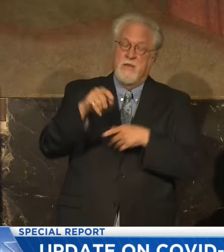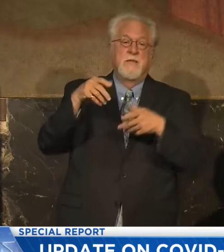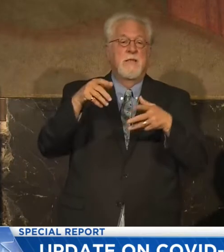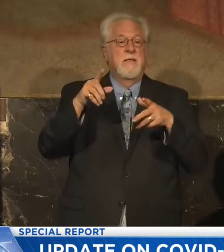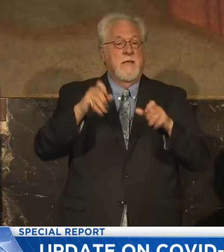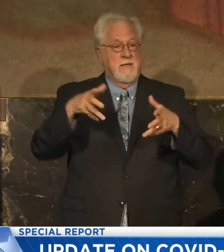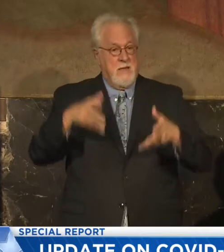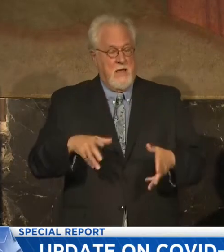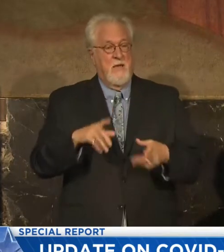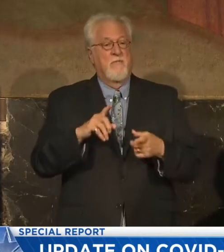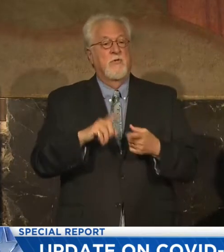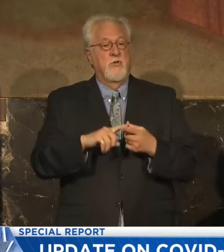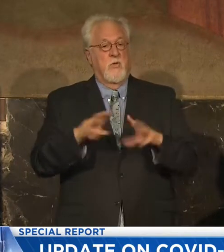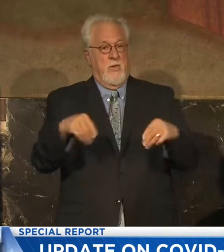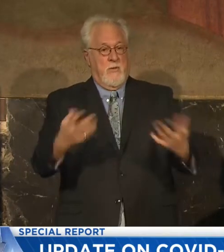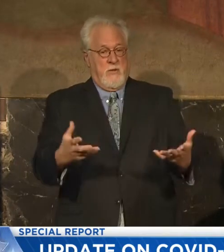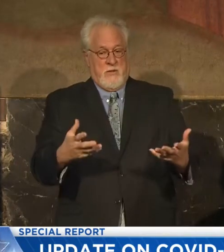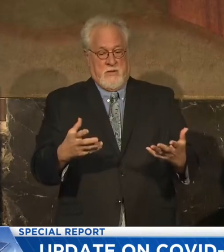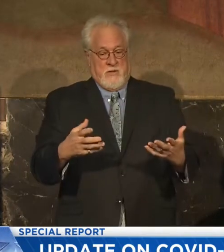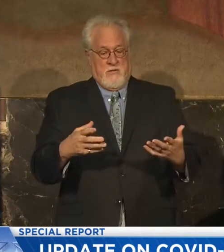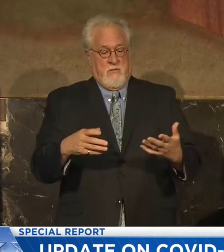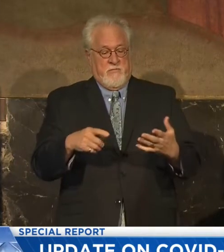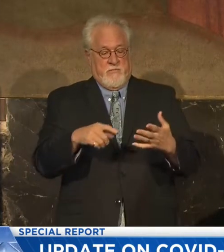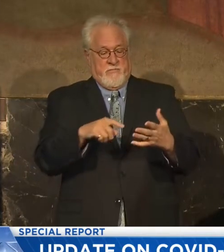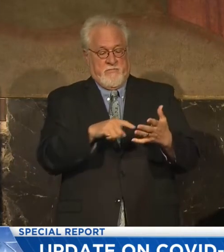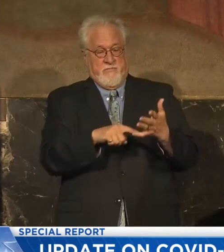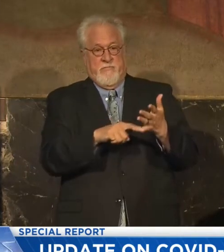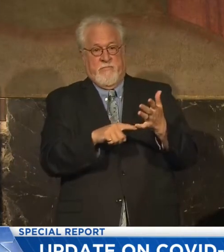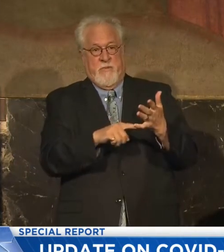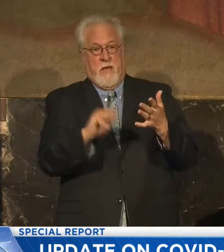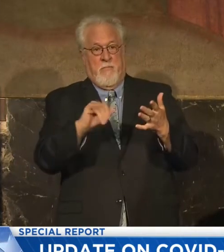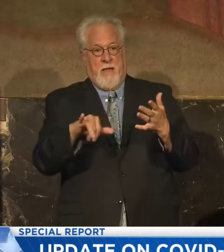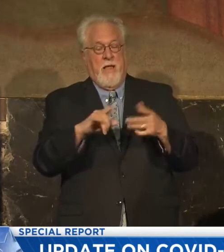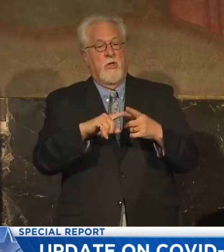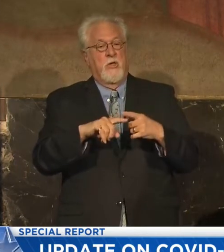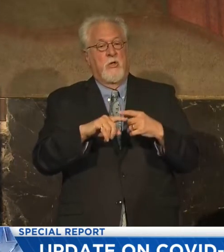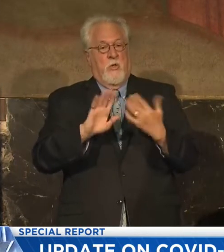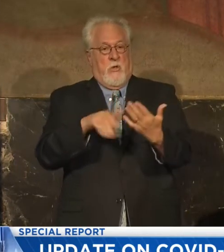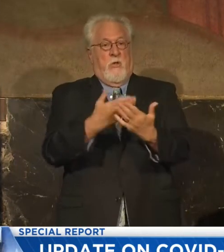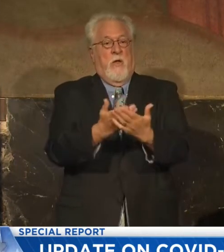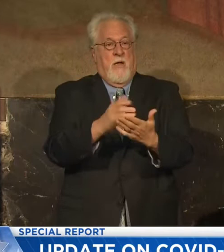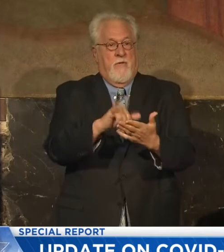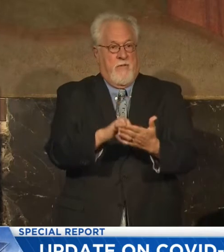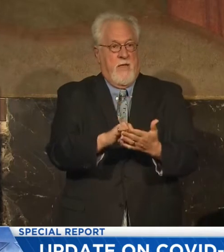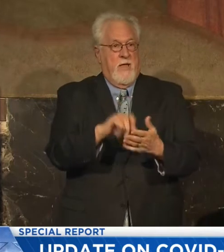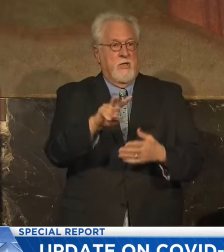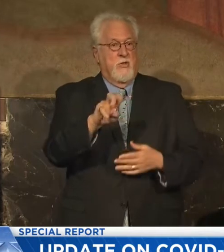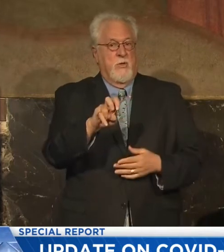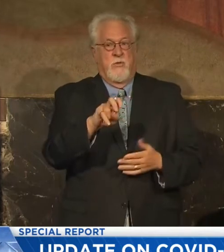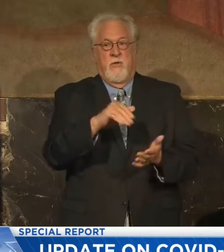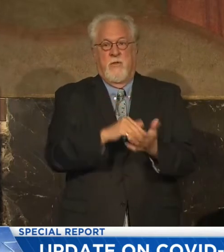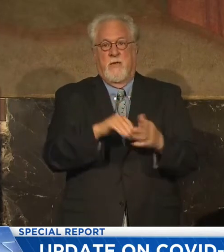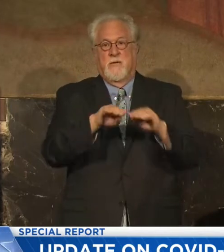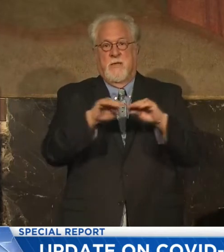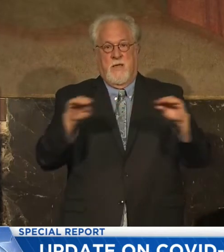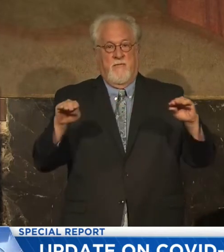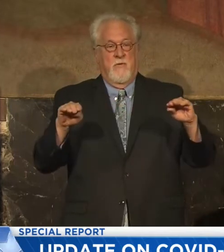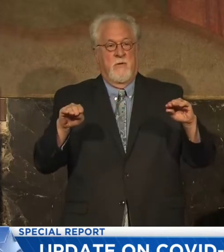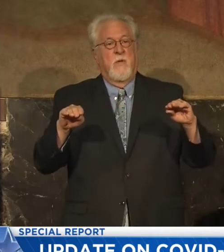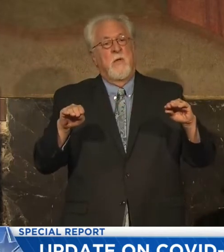HAVE TESTED 179,369. SO THAT LEAVES ABOUT 20,631 TESTS THAT WE NEED TO ADMINISTER